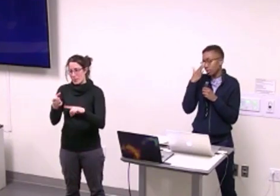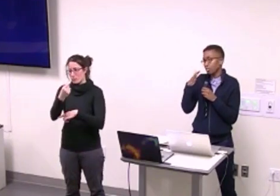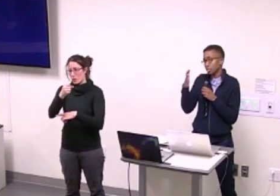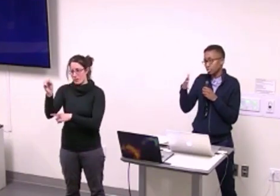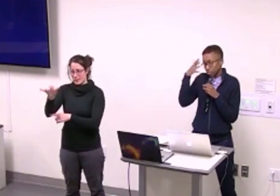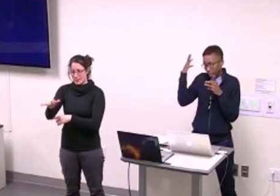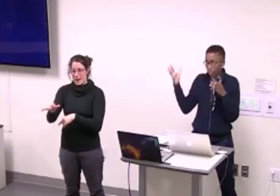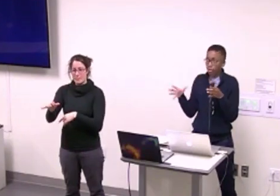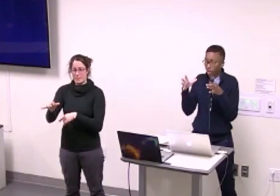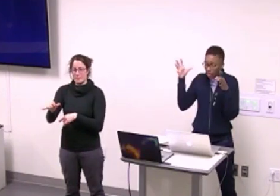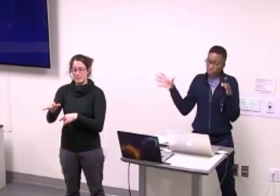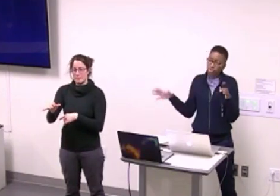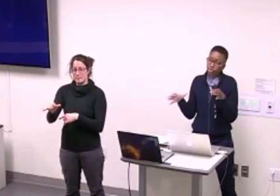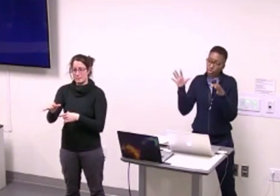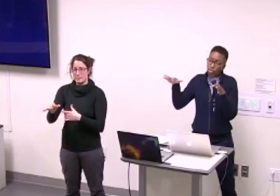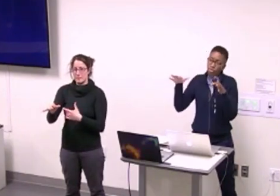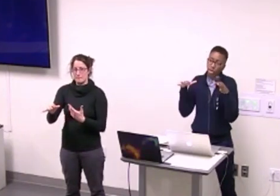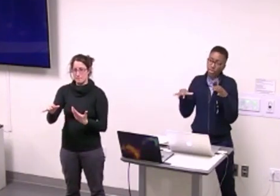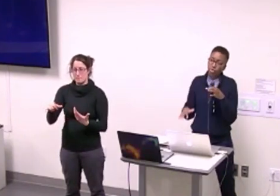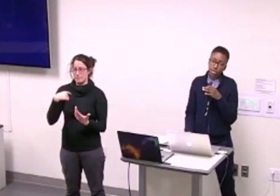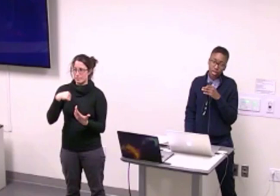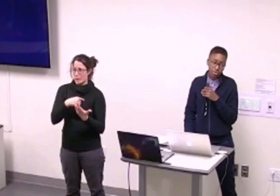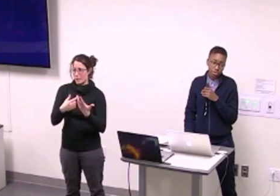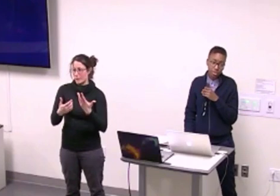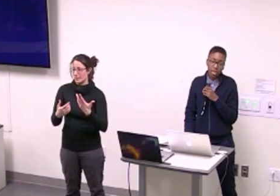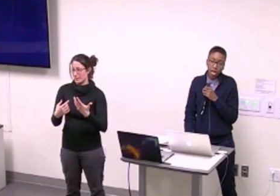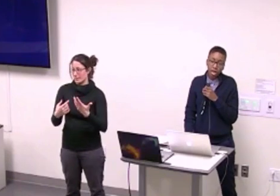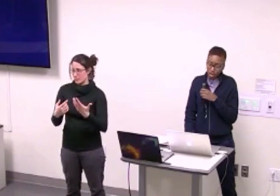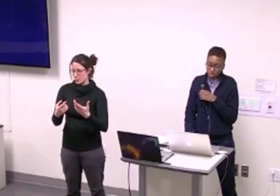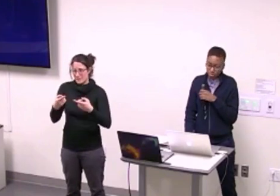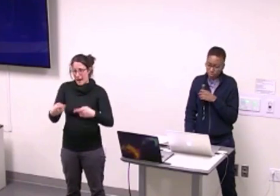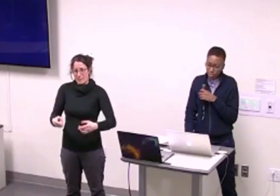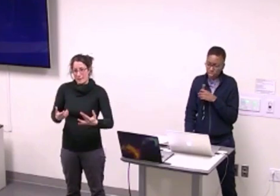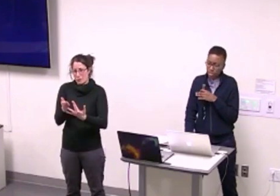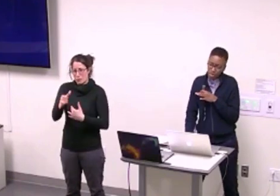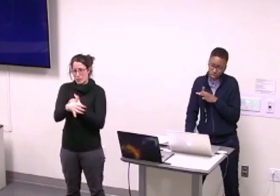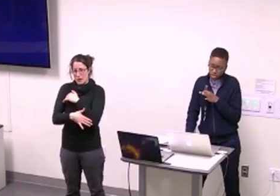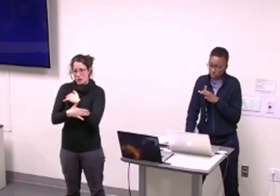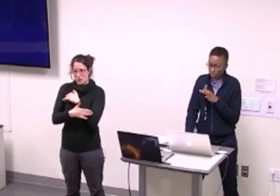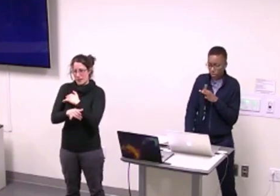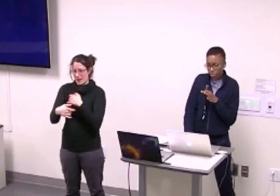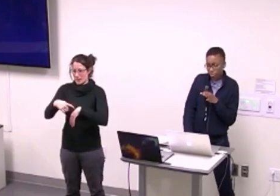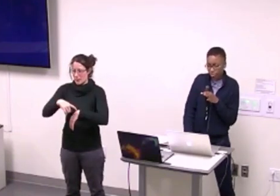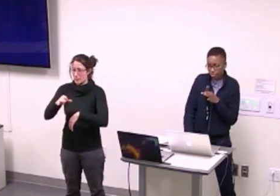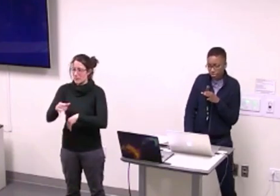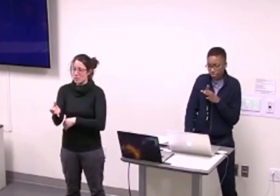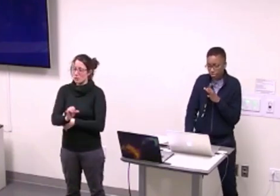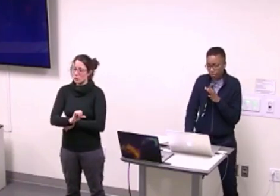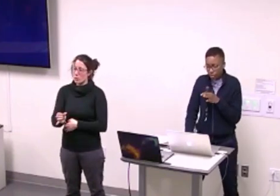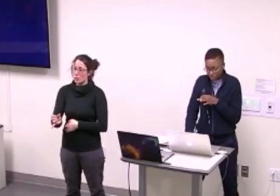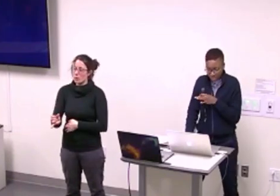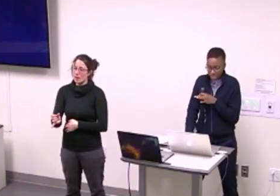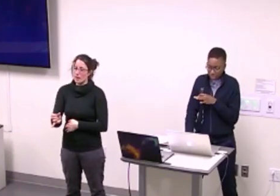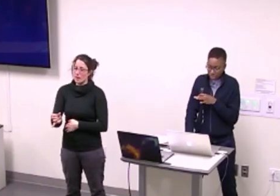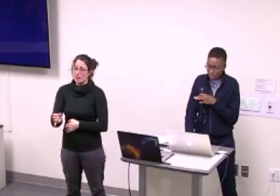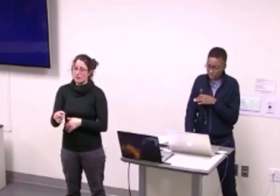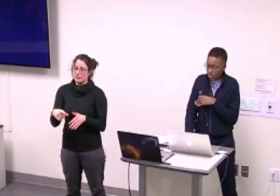that were kind of running through the country. And so that's also necessary to be discussed.